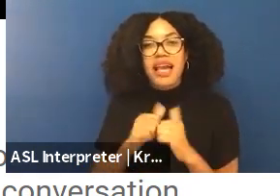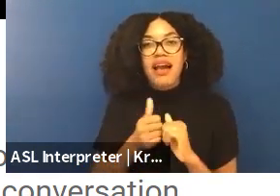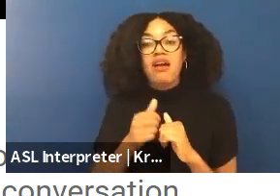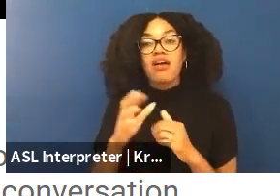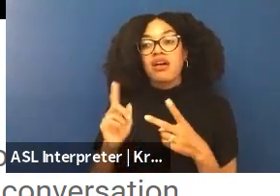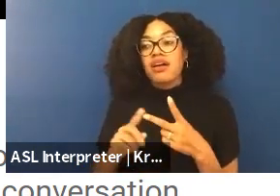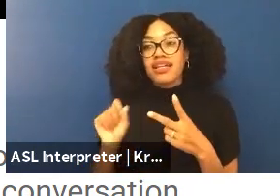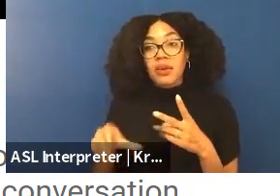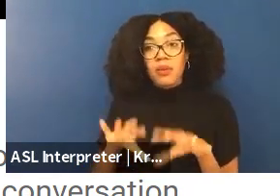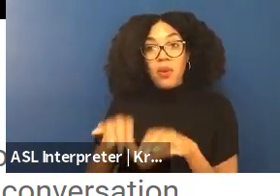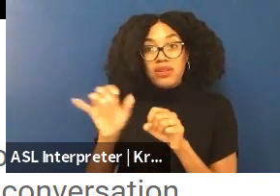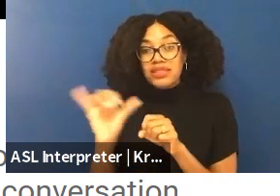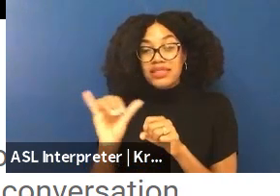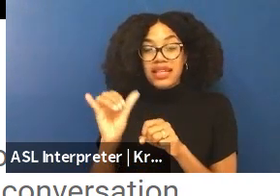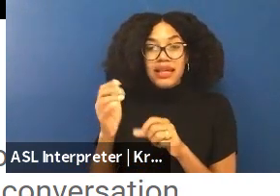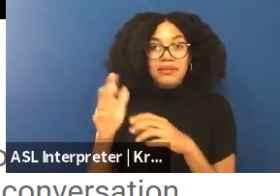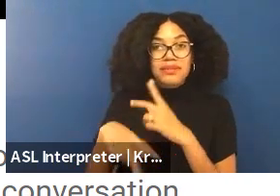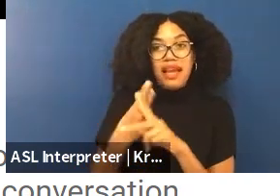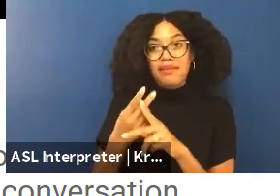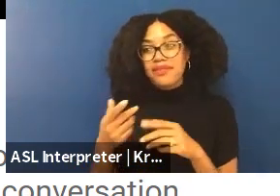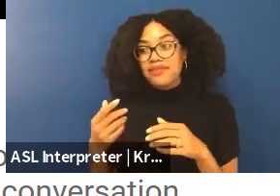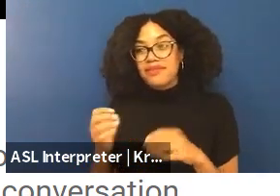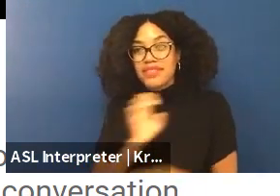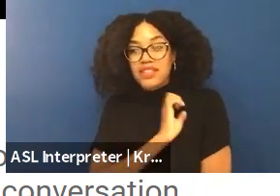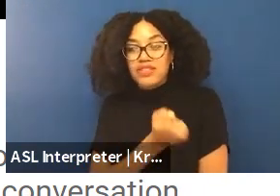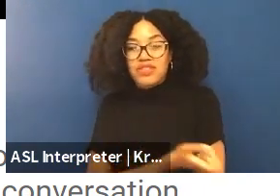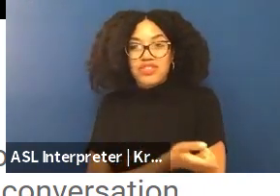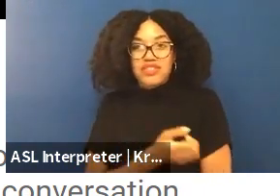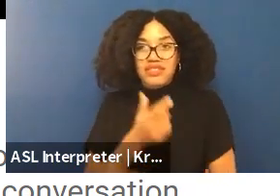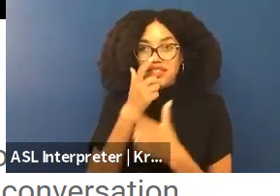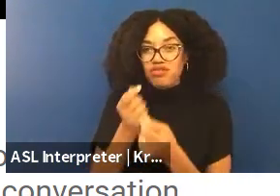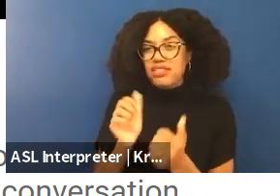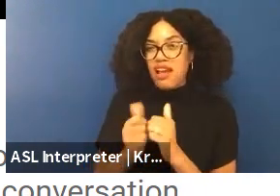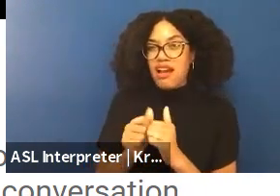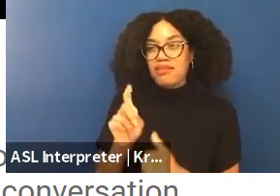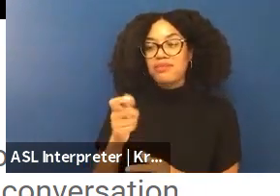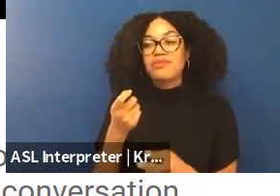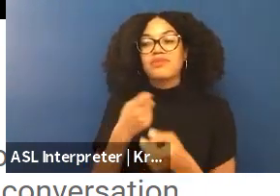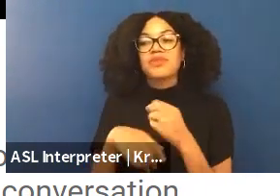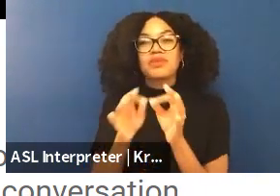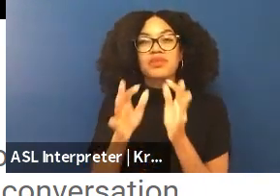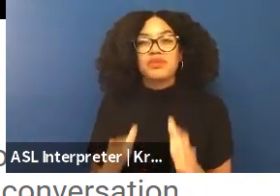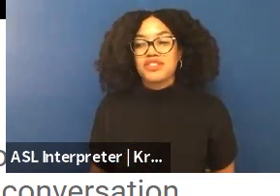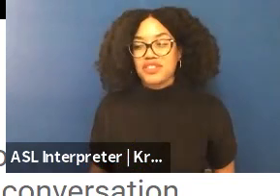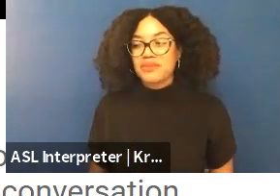has that same kind of energy and interest? [Steve] We need a new APA requirement!